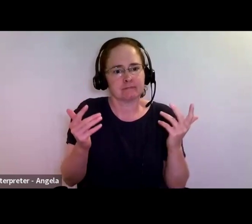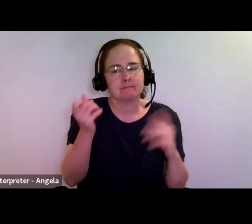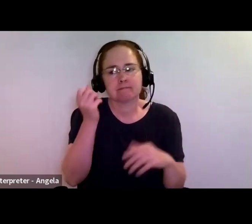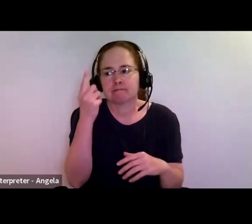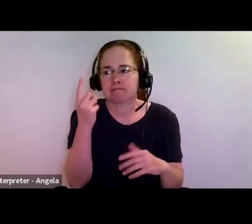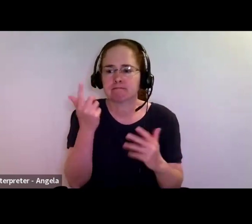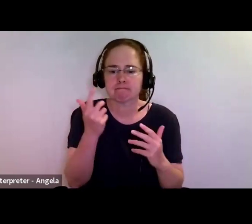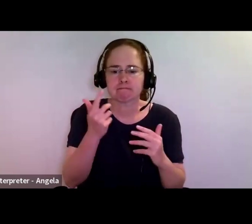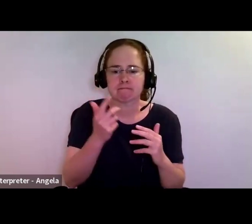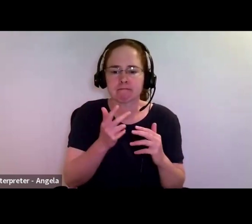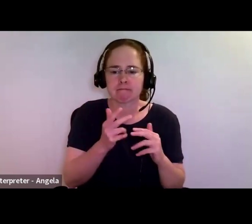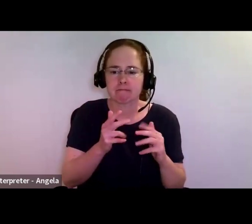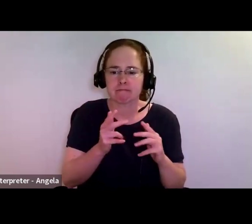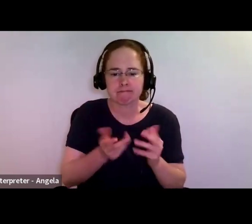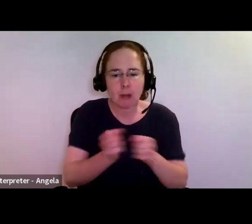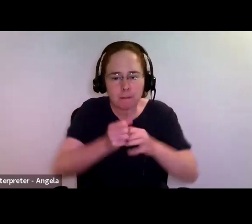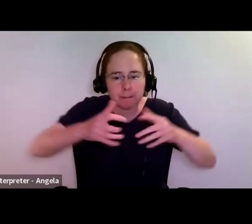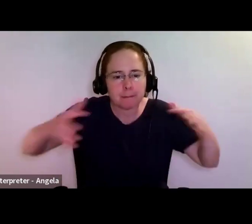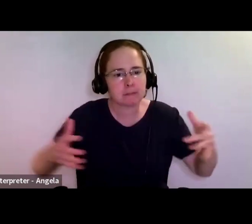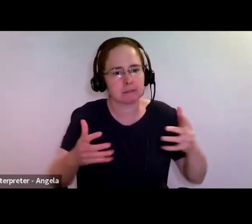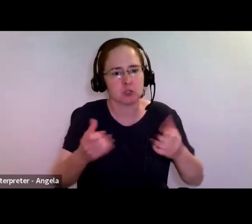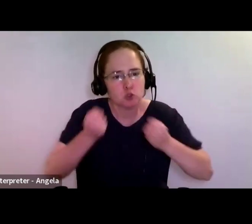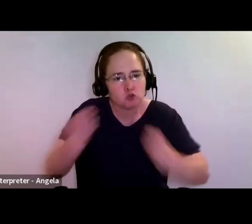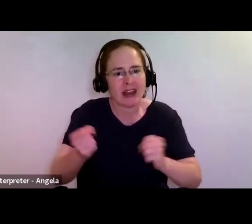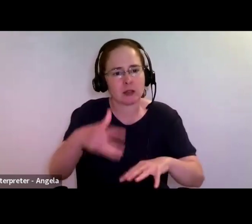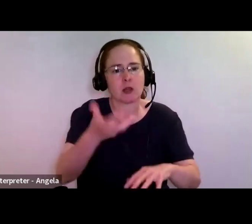and growing and strengthening grassroots advocates, people at